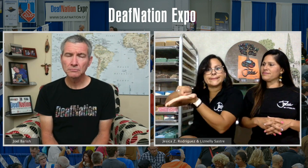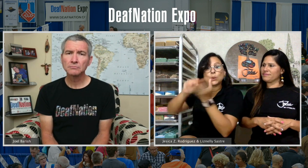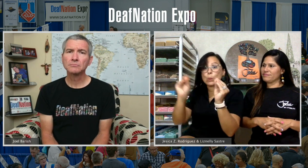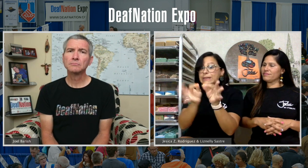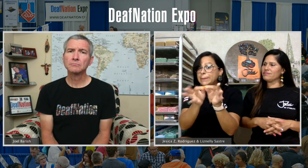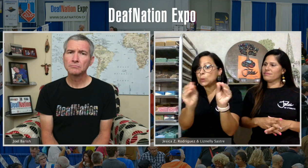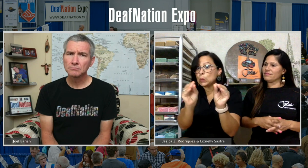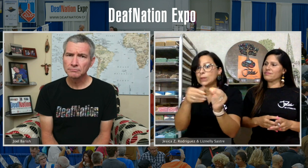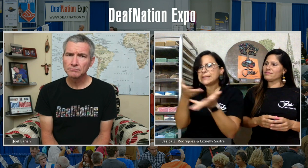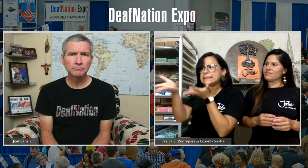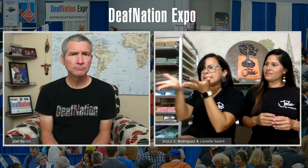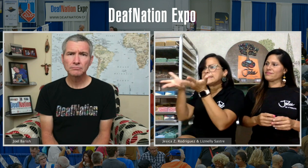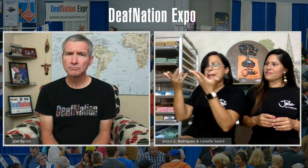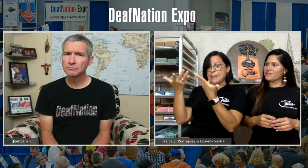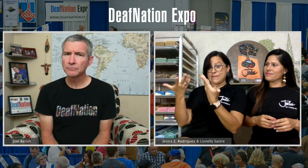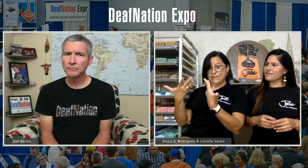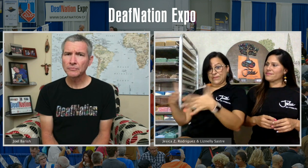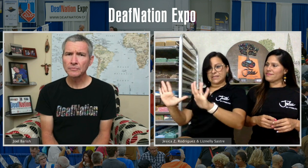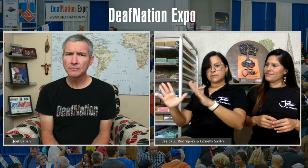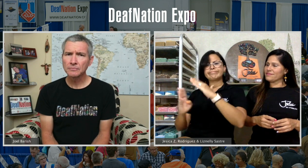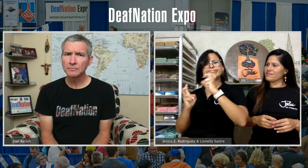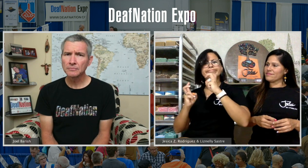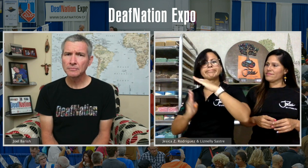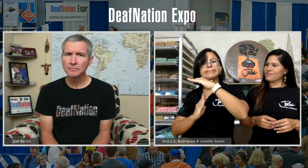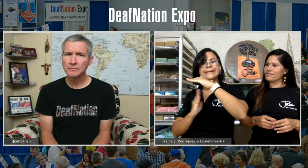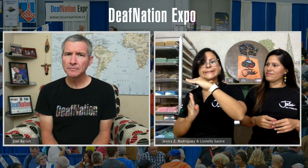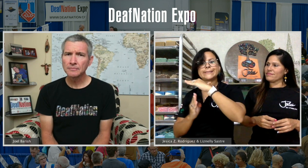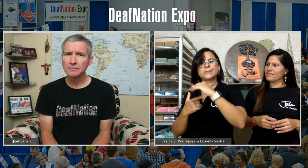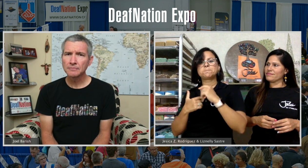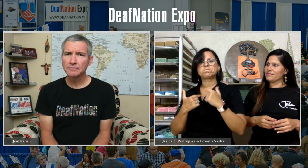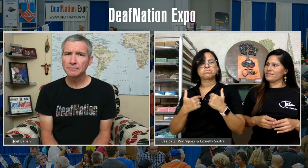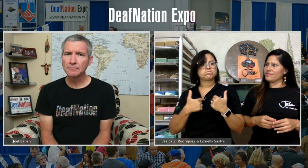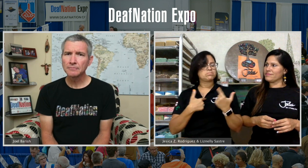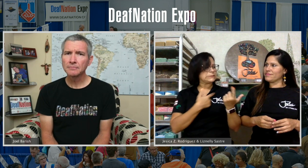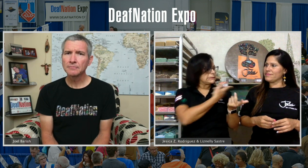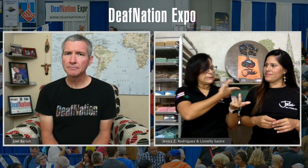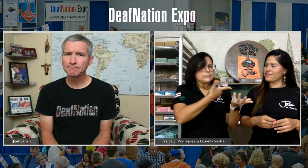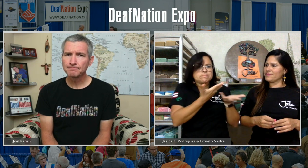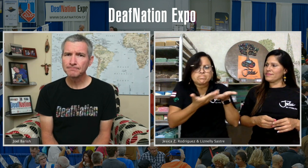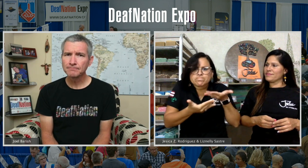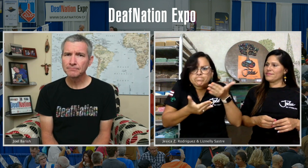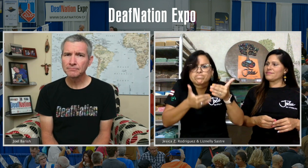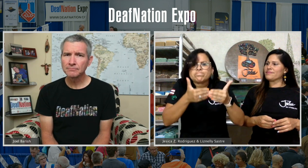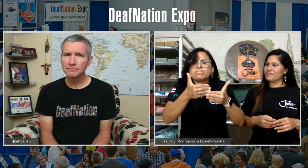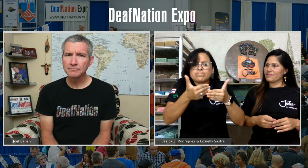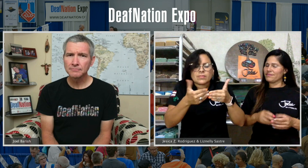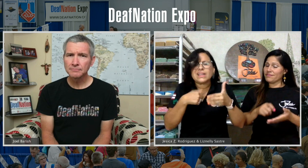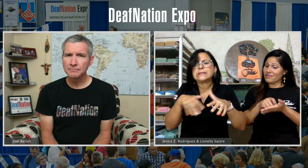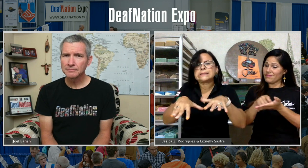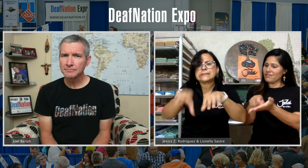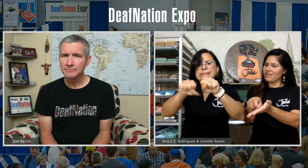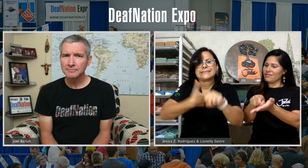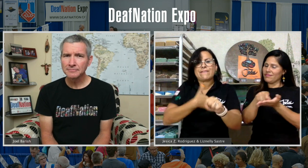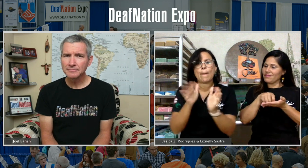with no interpreter. I tried my best, and after that basic level we slowly learned.